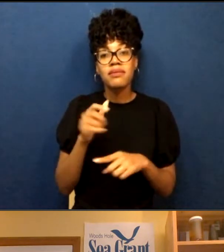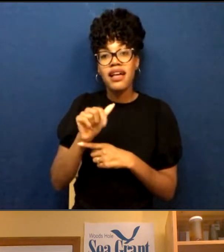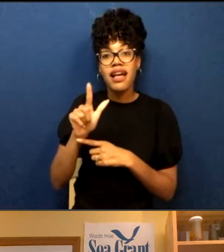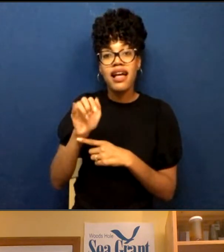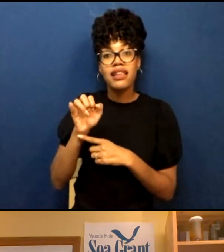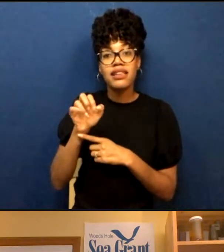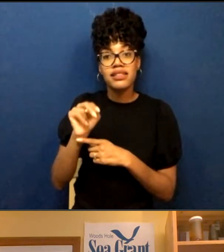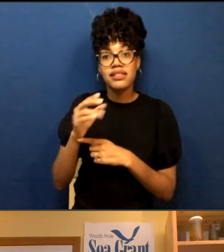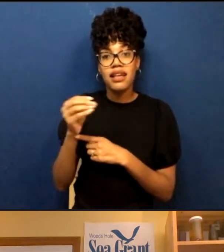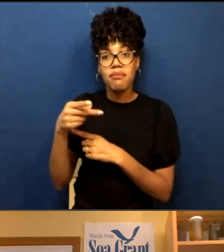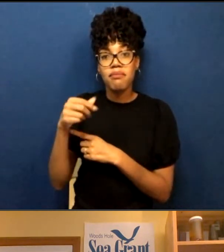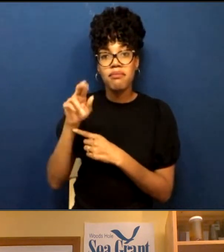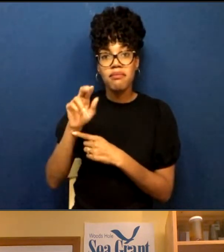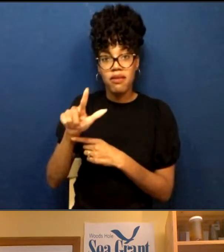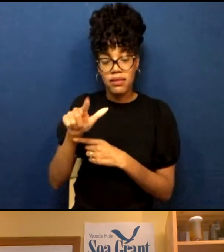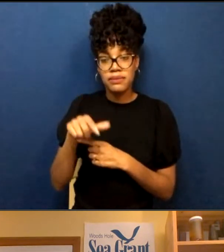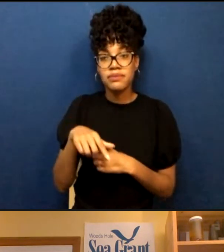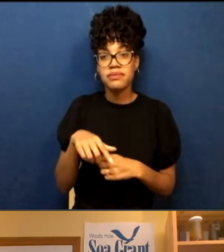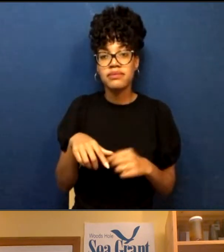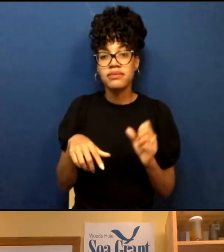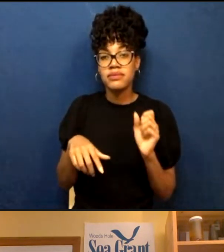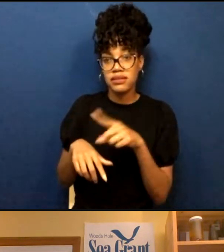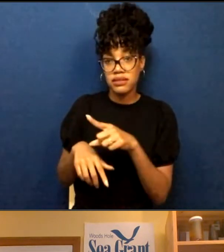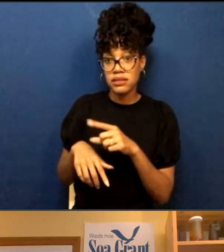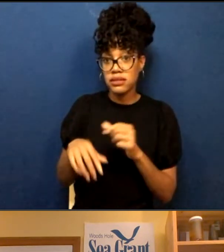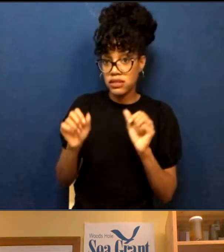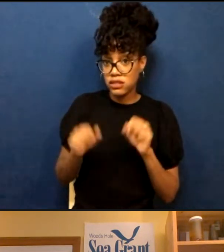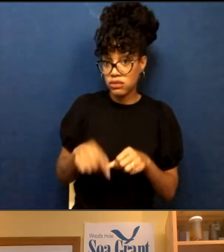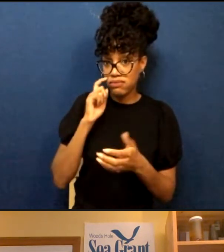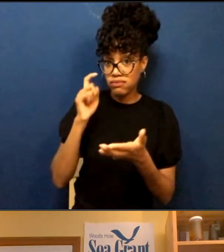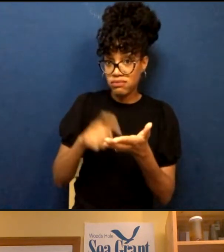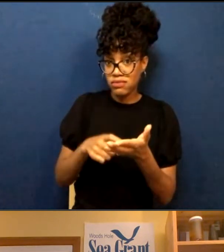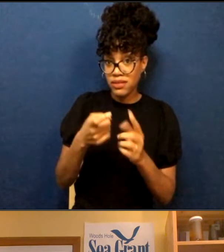"Can you tell from the satellite tags if the birds are flying or swimming?"